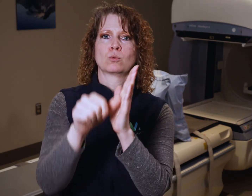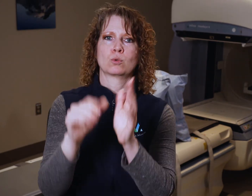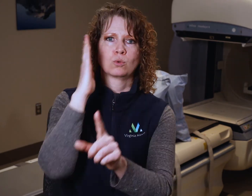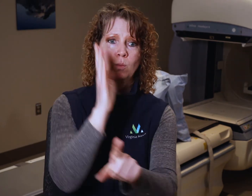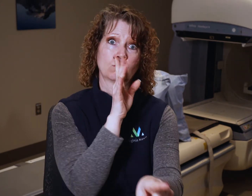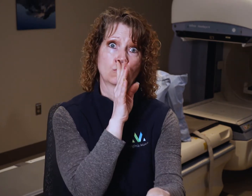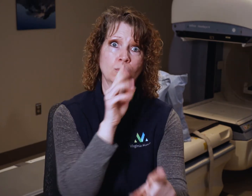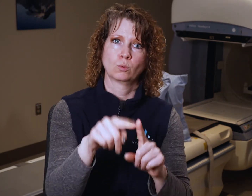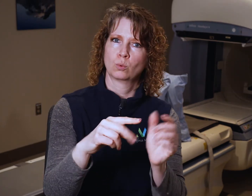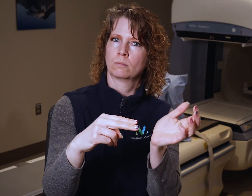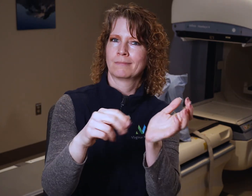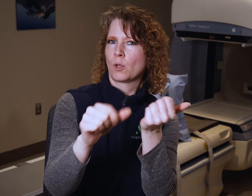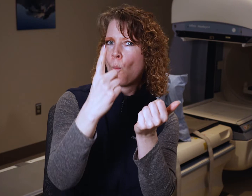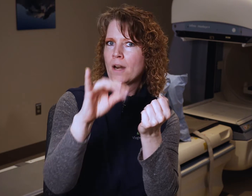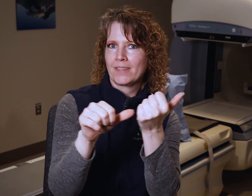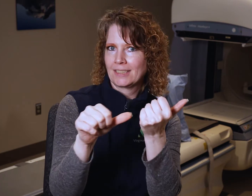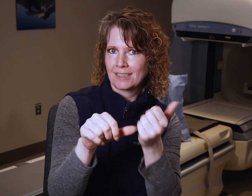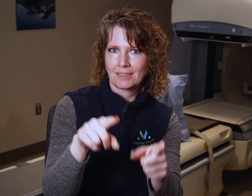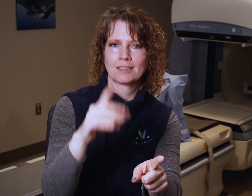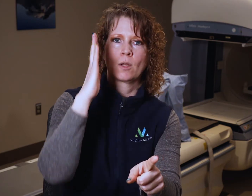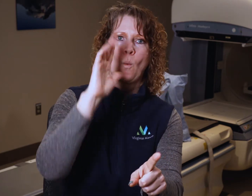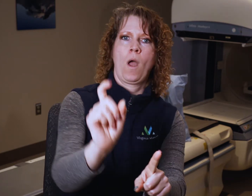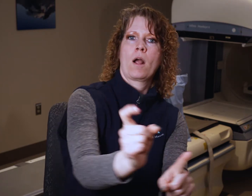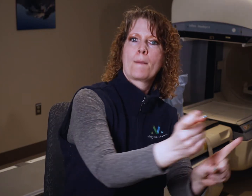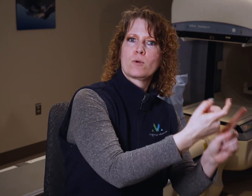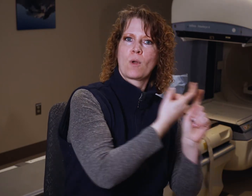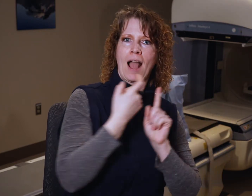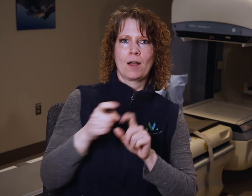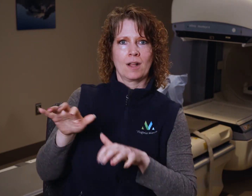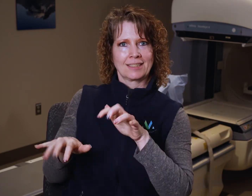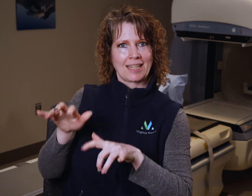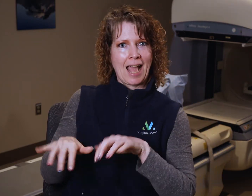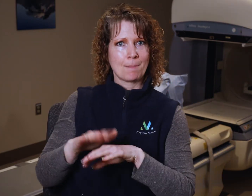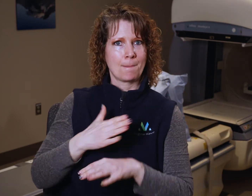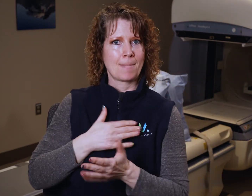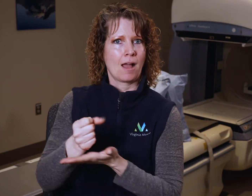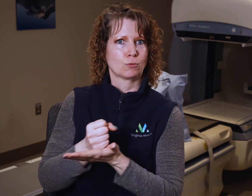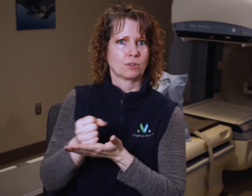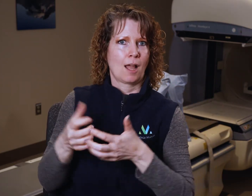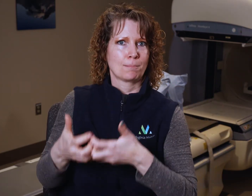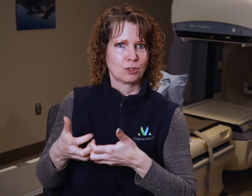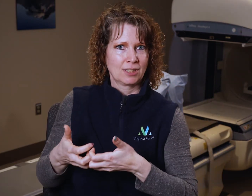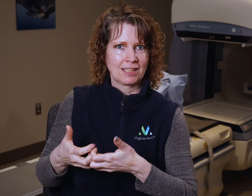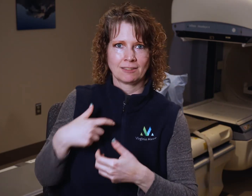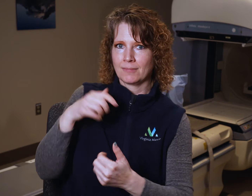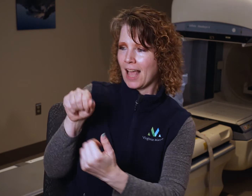with the surgical procedure. If anything unexpected occurred, the surgeon would talk to one of the assistants who would then